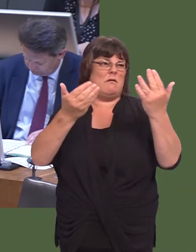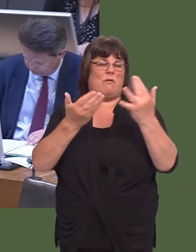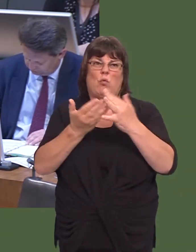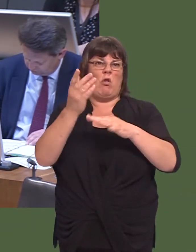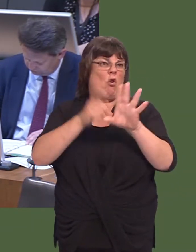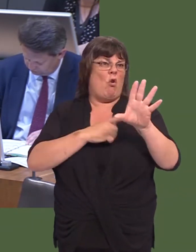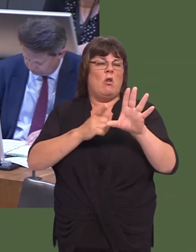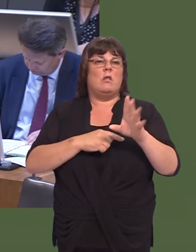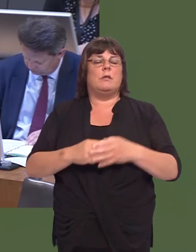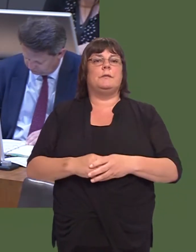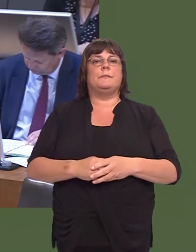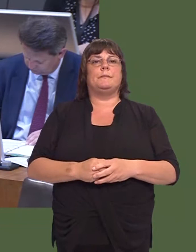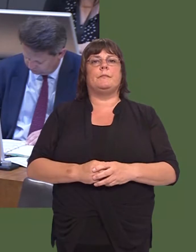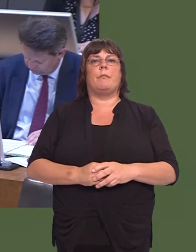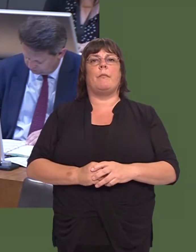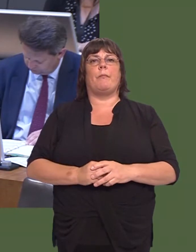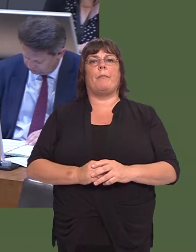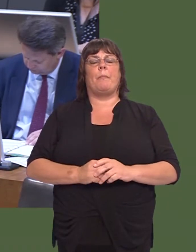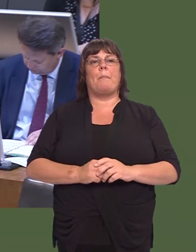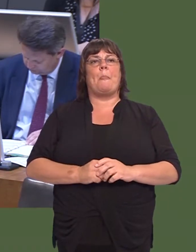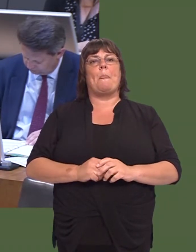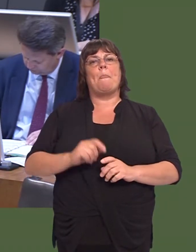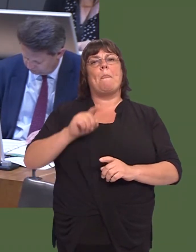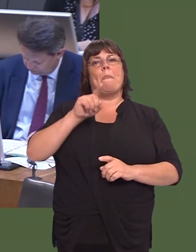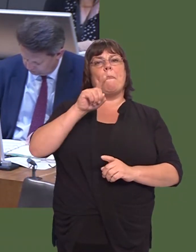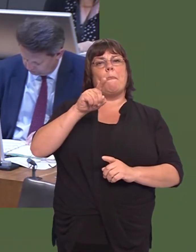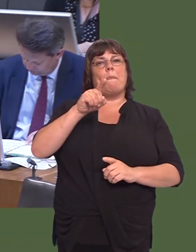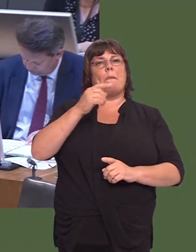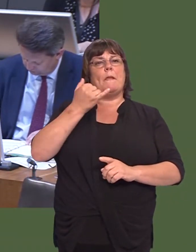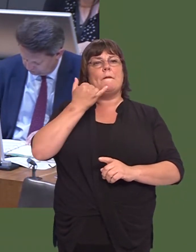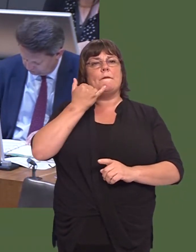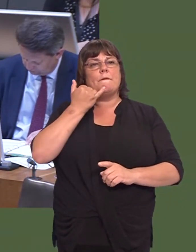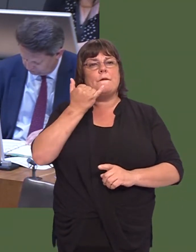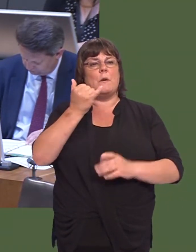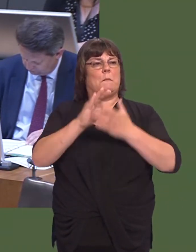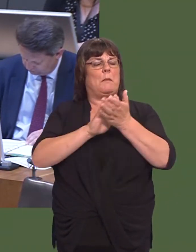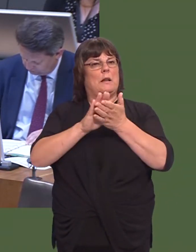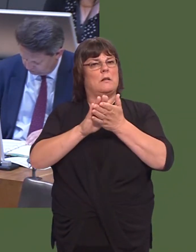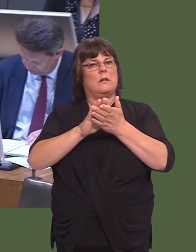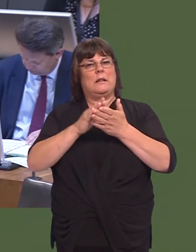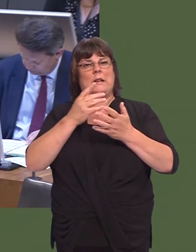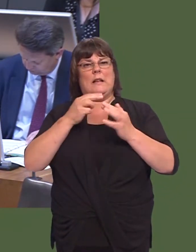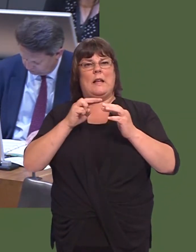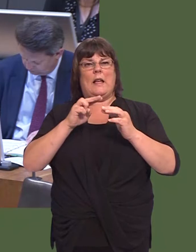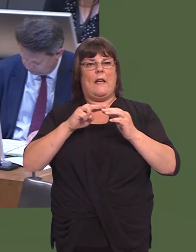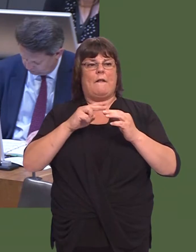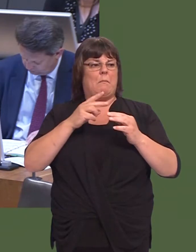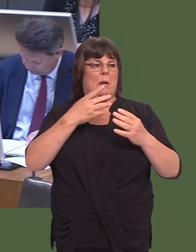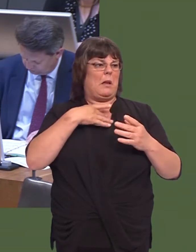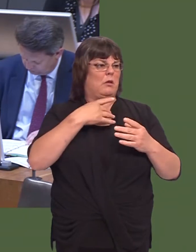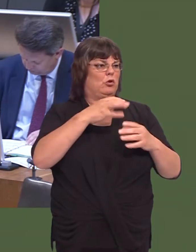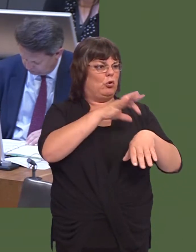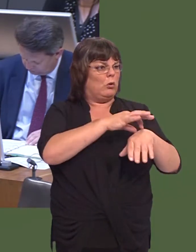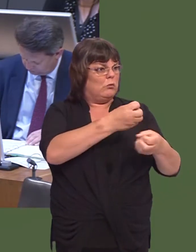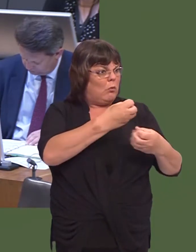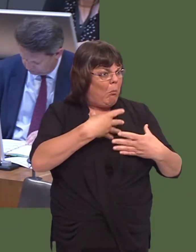the year, and it can give emotional support to those who have been diagnosed with dementia